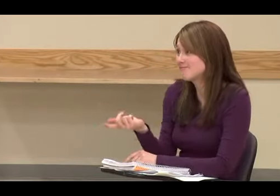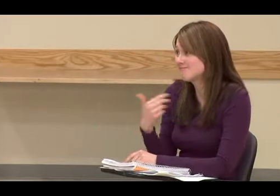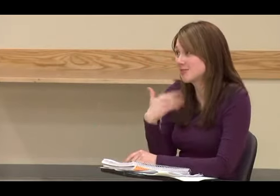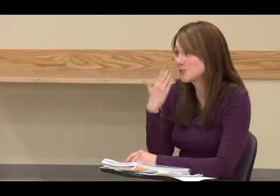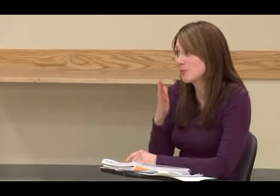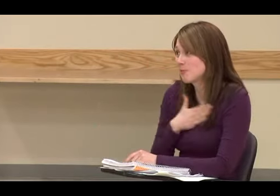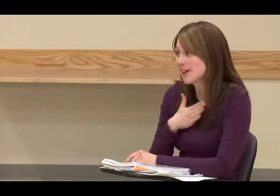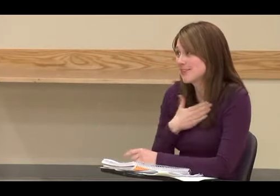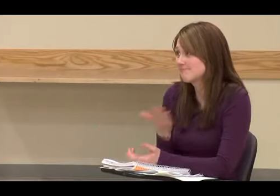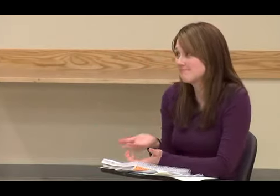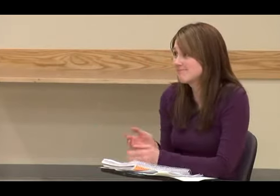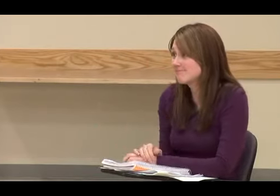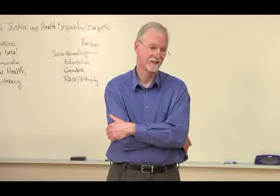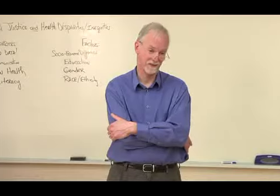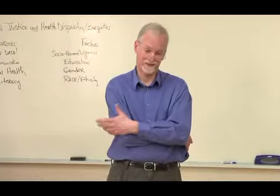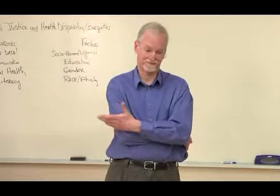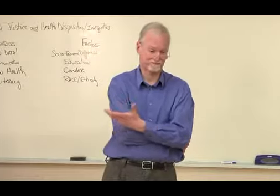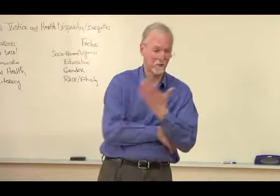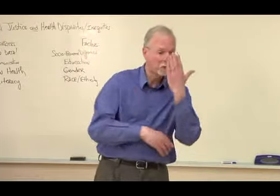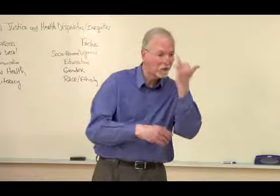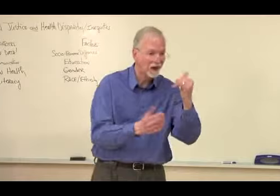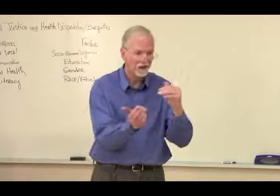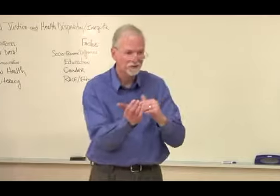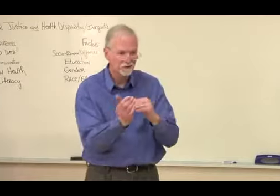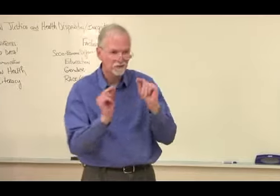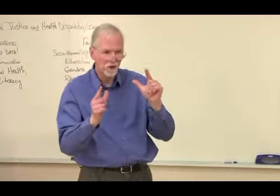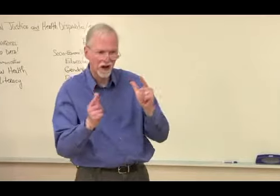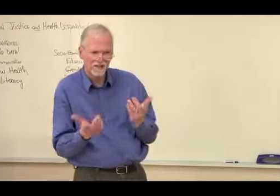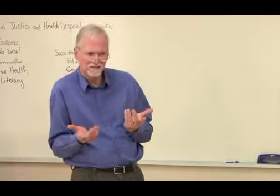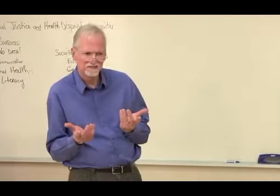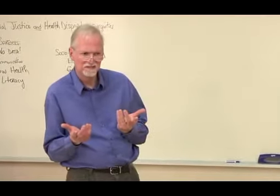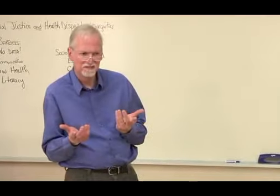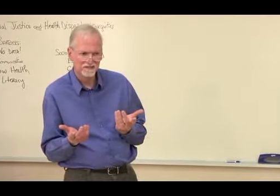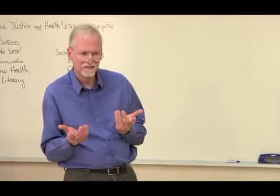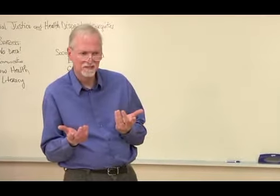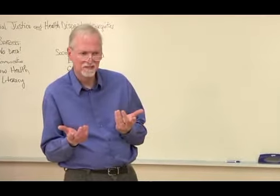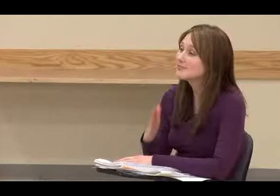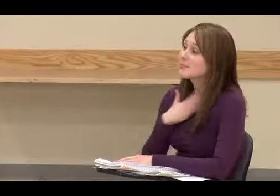and my doctor always seems surprised. Why is your doctor surprised?